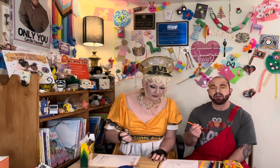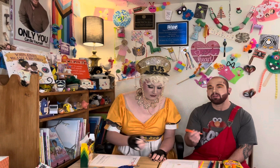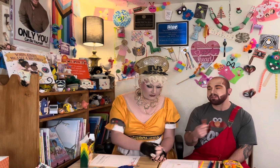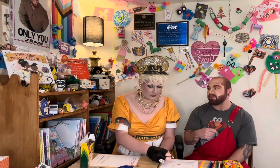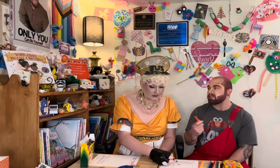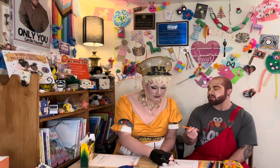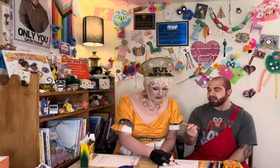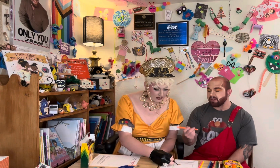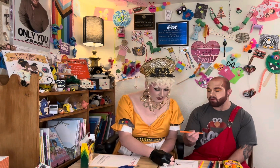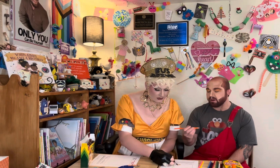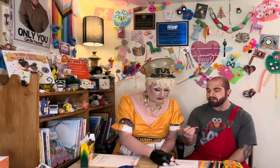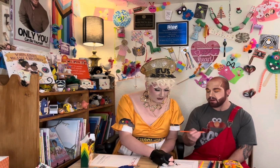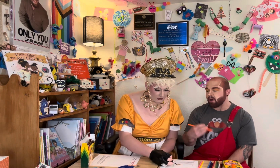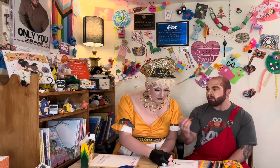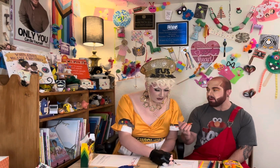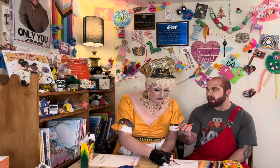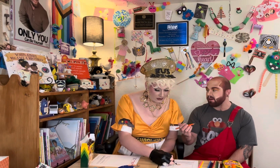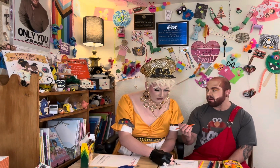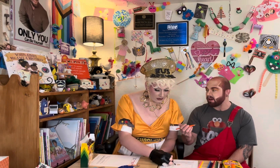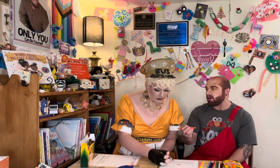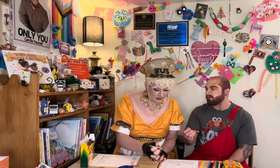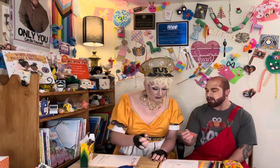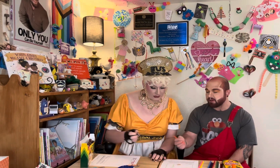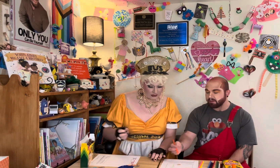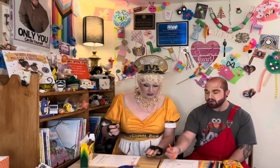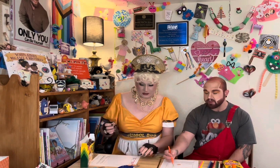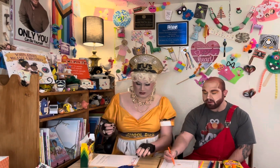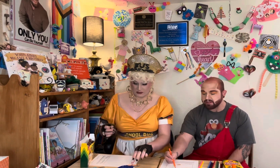could have done this, which I think would have helped my outfit a little bit more. So I always